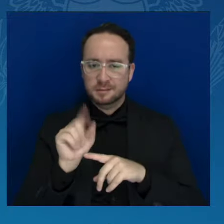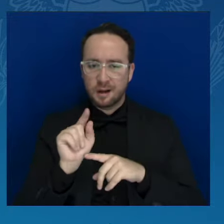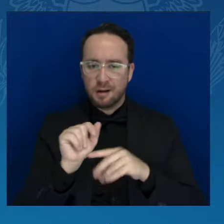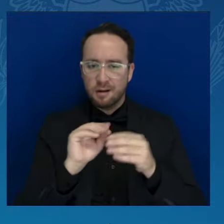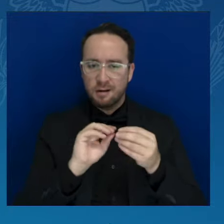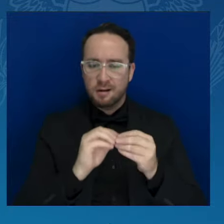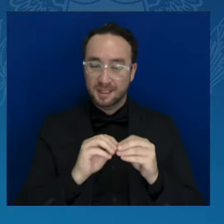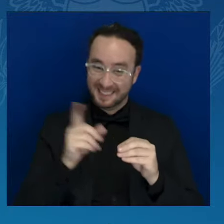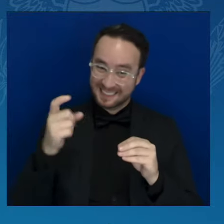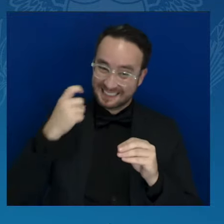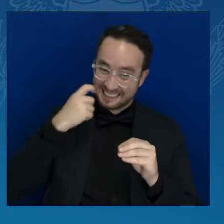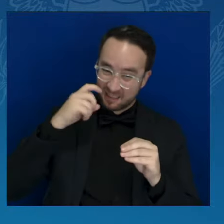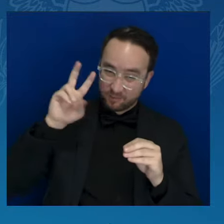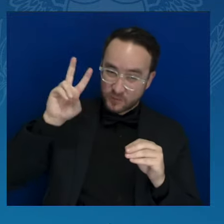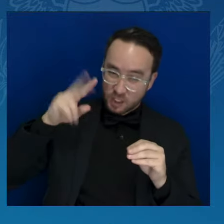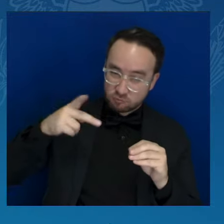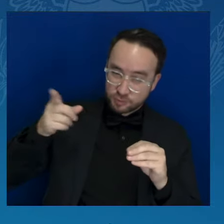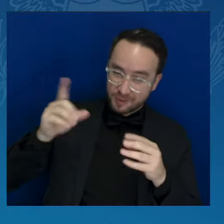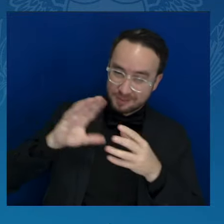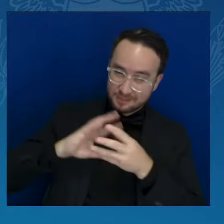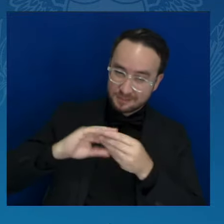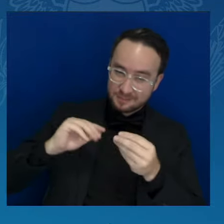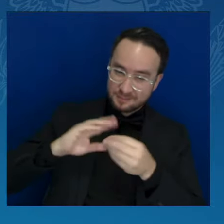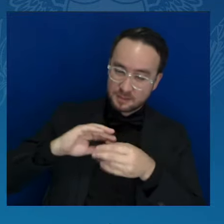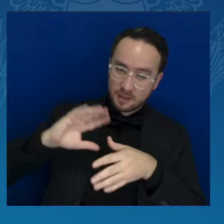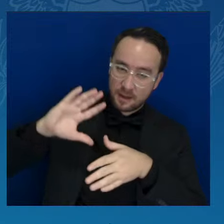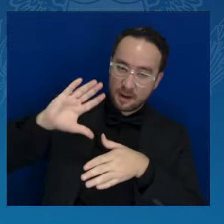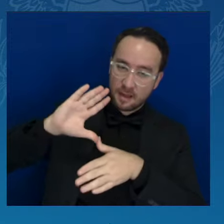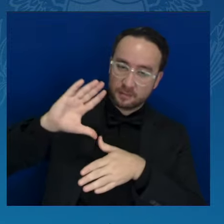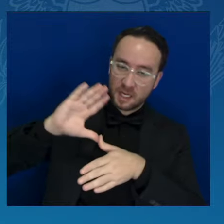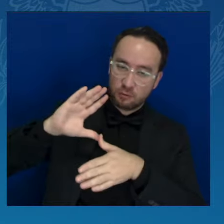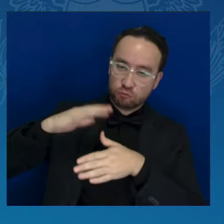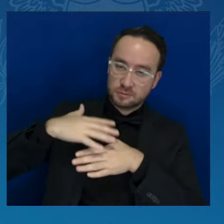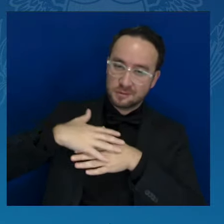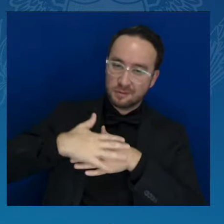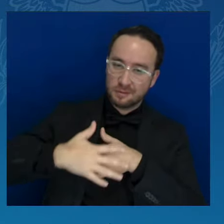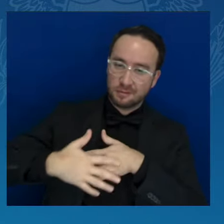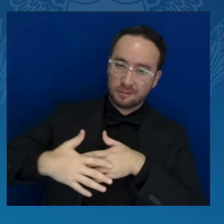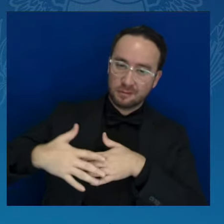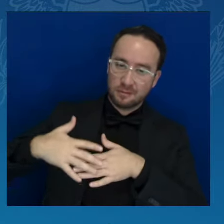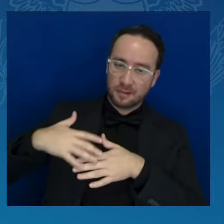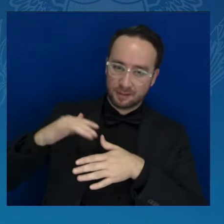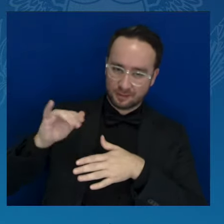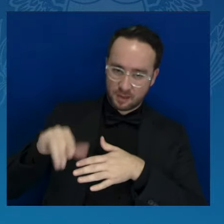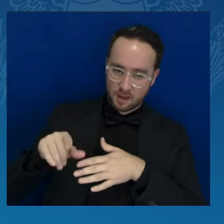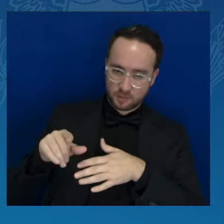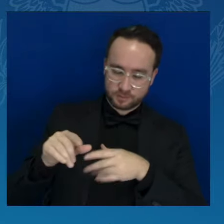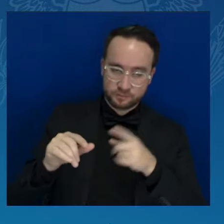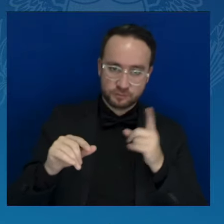and thank you to all my colleagues today for the opportunity to talk about NASA